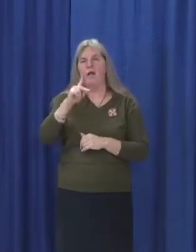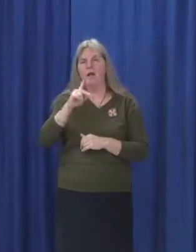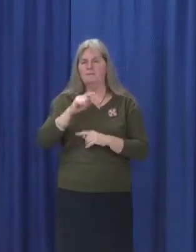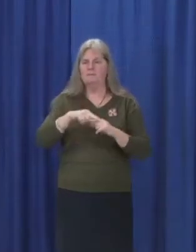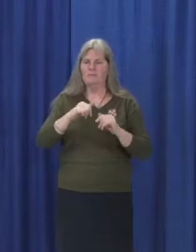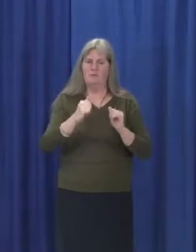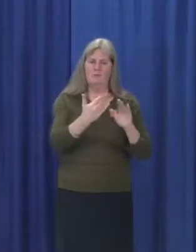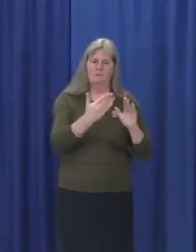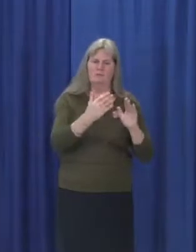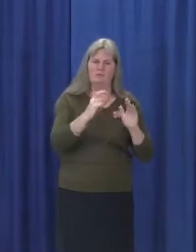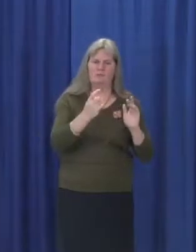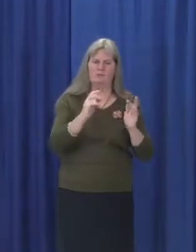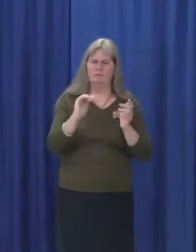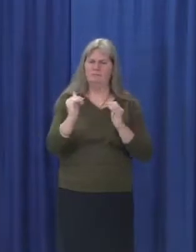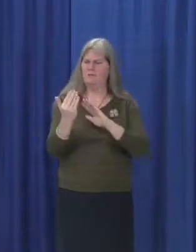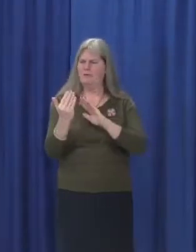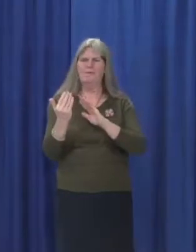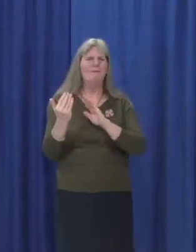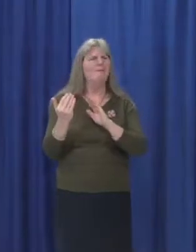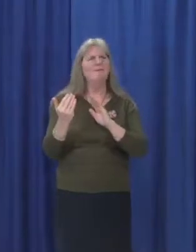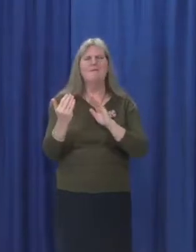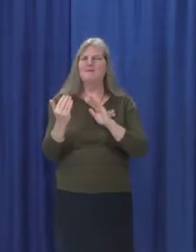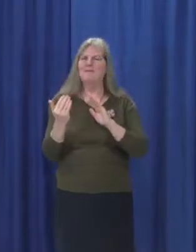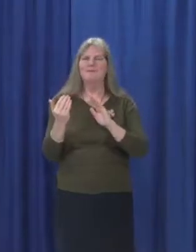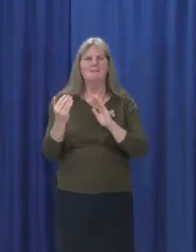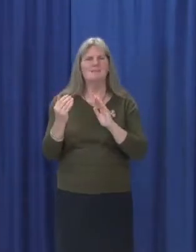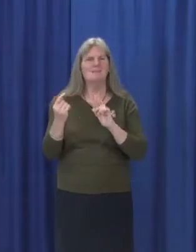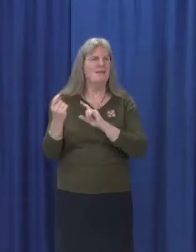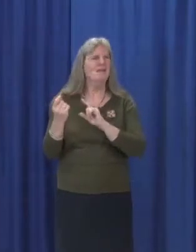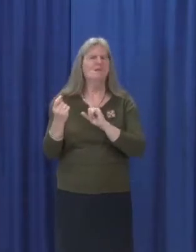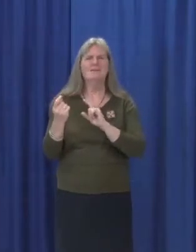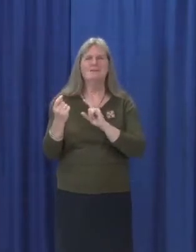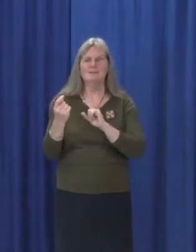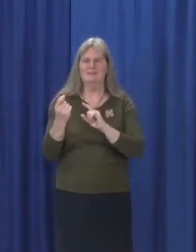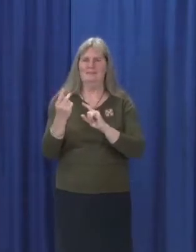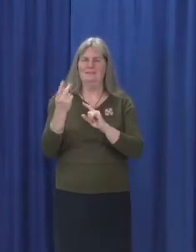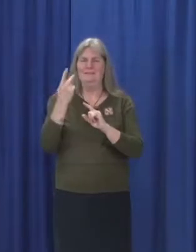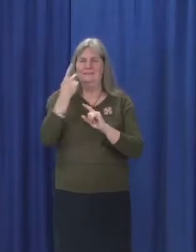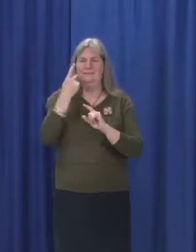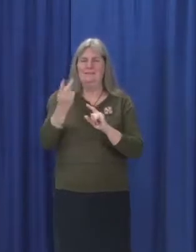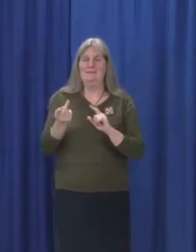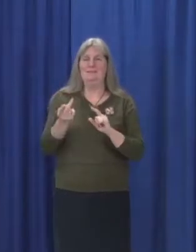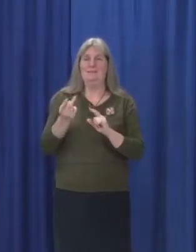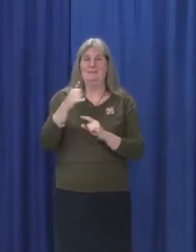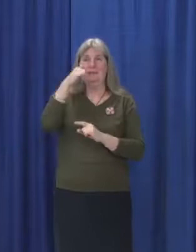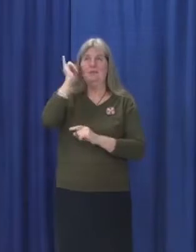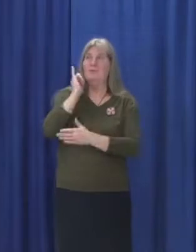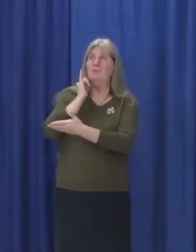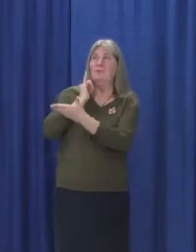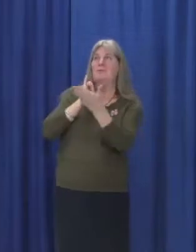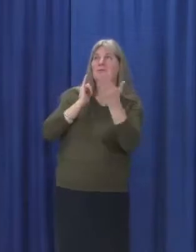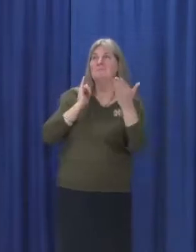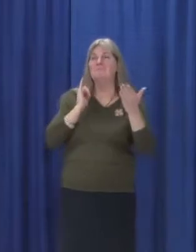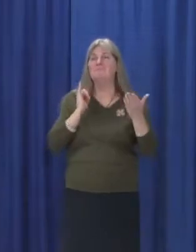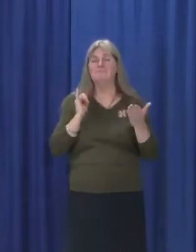approach has changed, our abilities also change. We've seen a Yukon community who